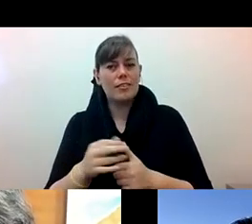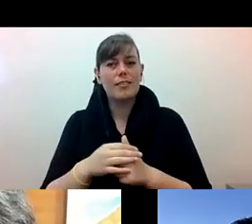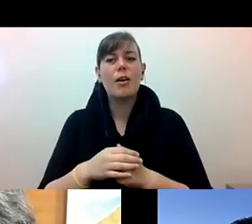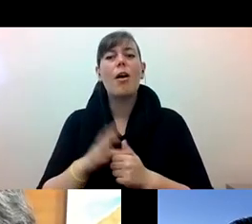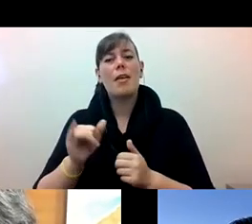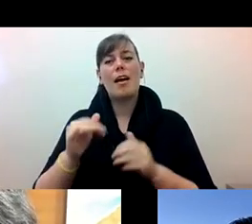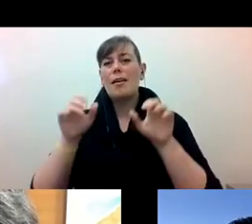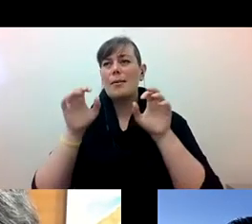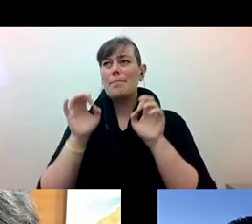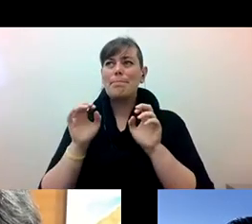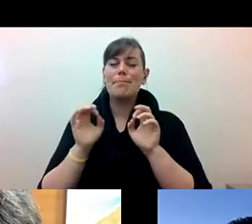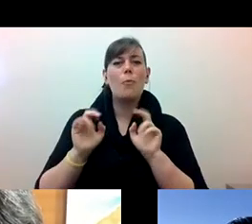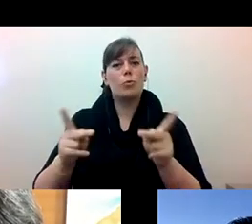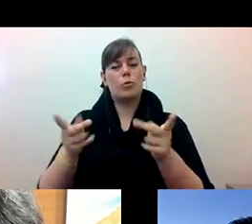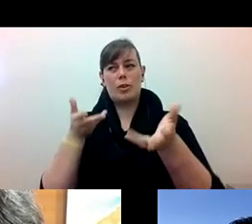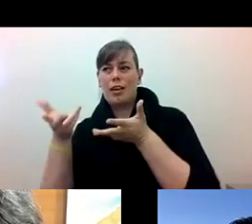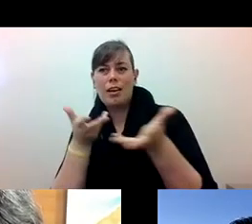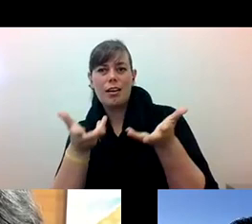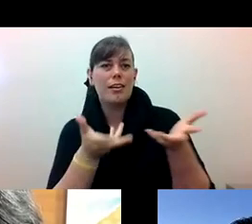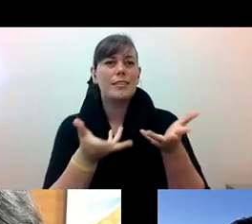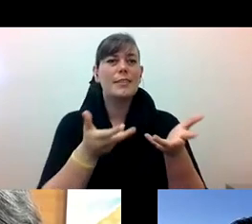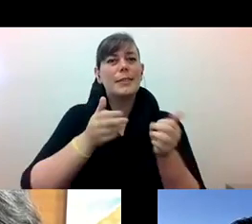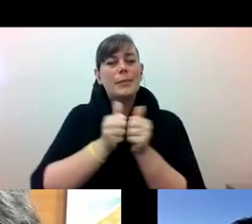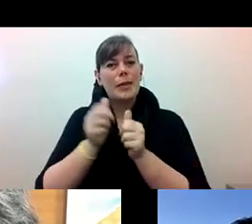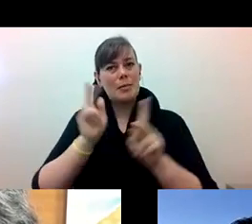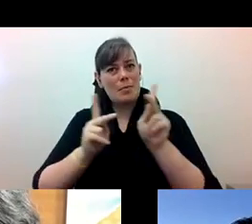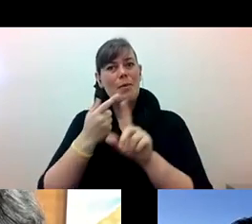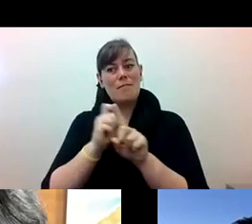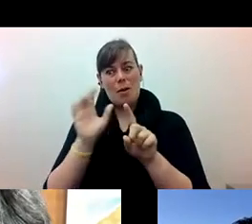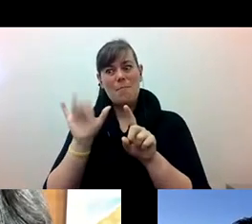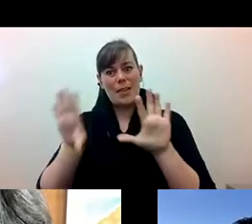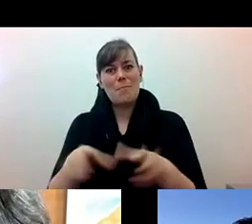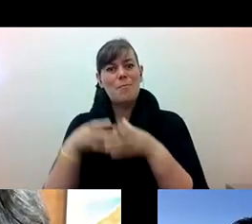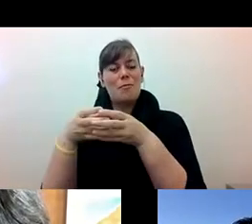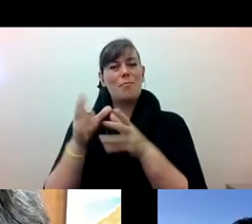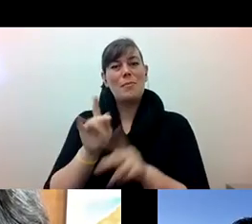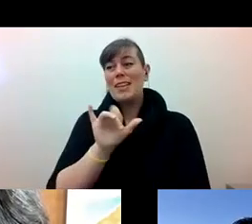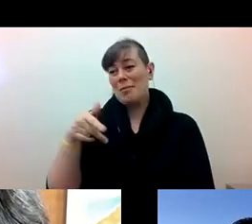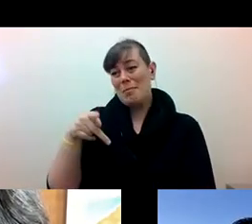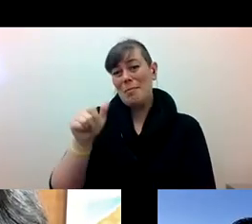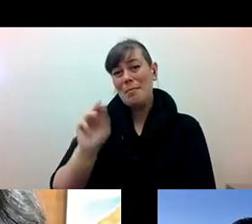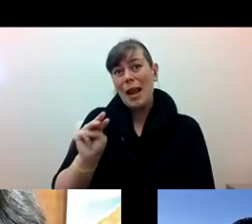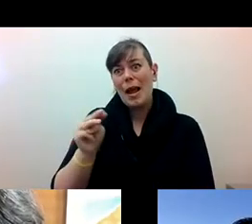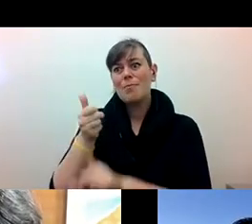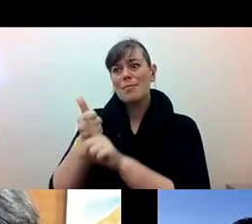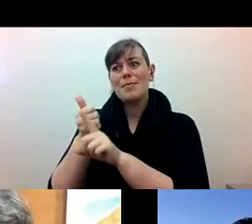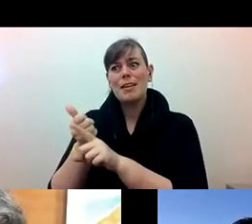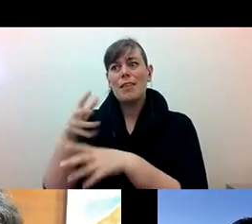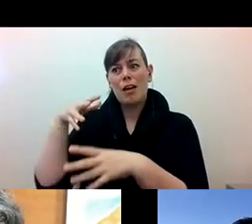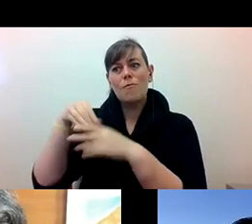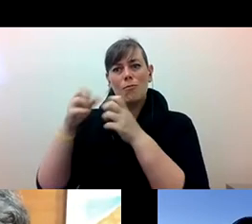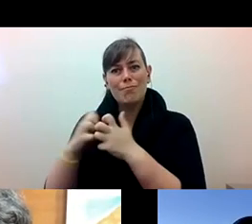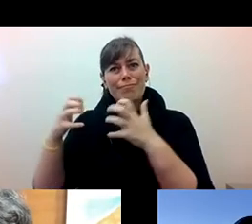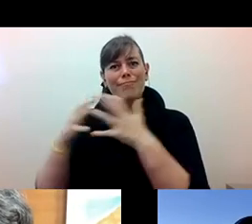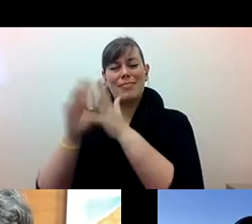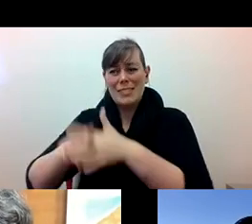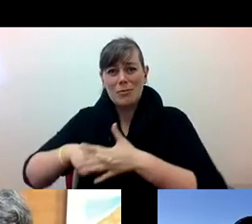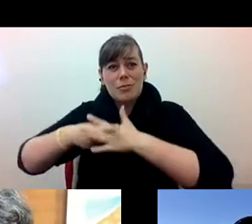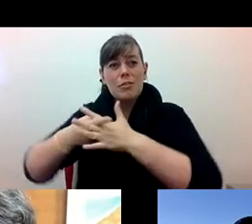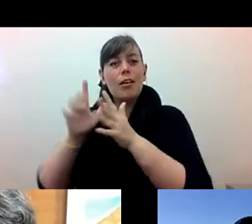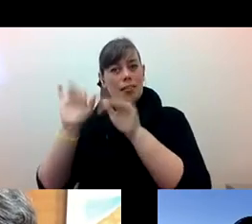Katherine Lee: with members of the Asian American movement and people like Pam who actually were a part of it and who started the Asian American movement, I think, has really